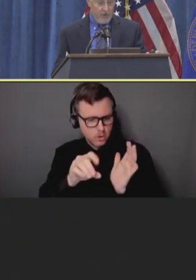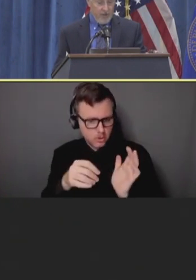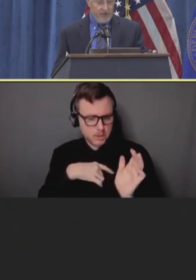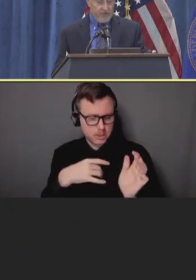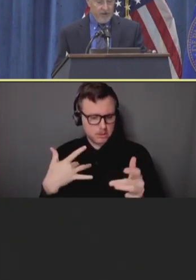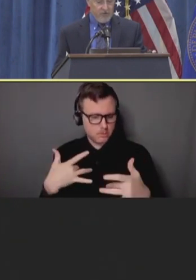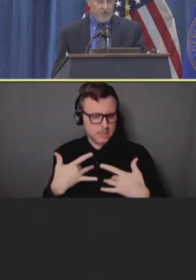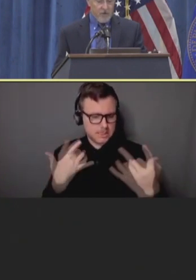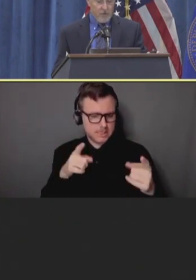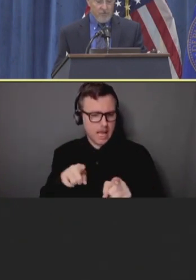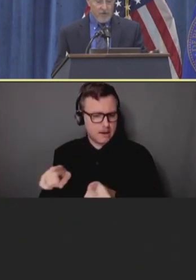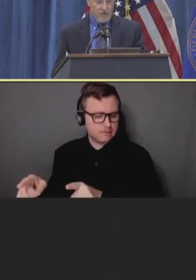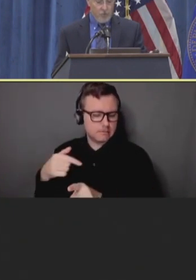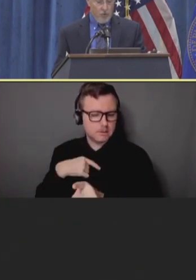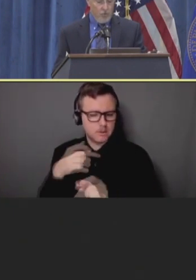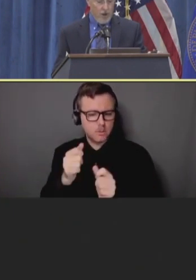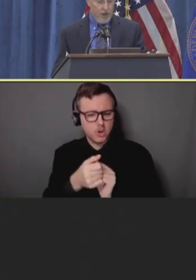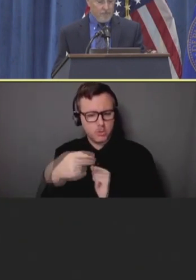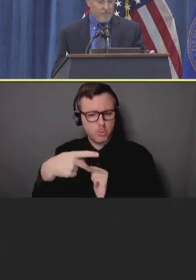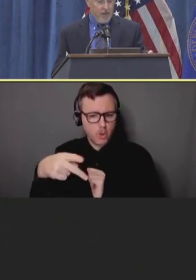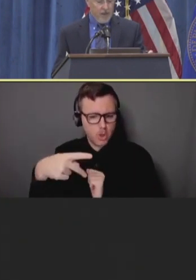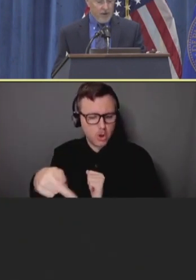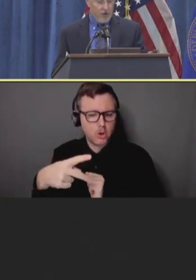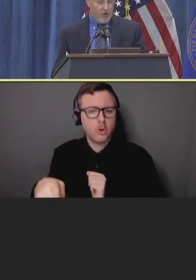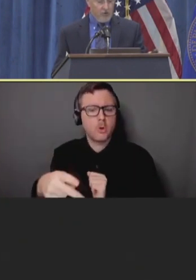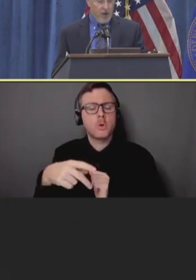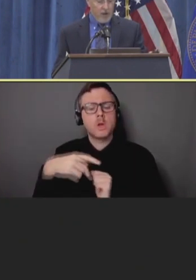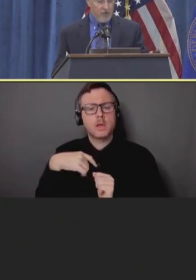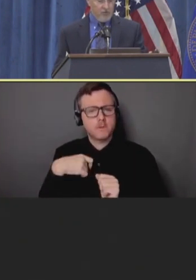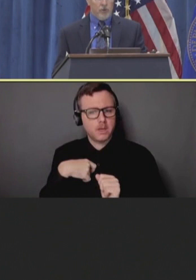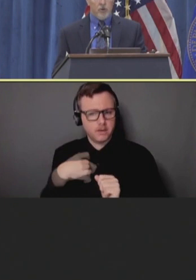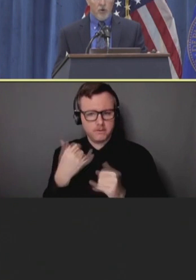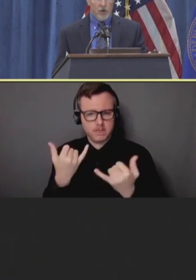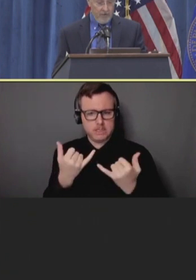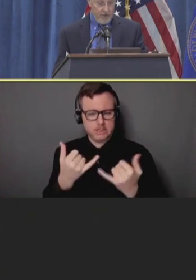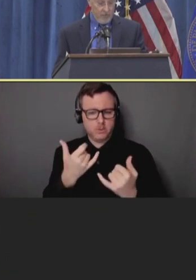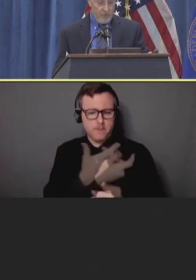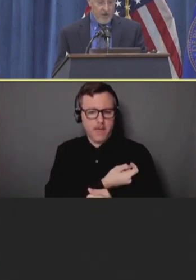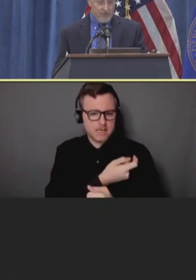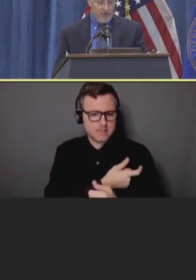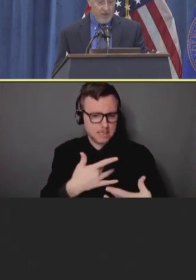vaccination and prevention worldwide, and current challenges with the currently available